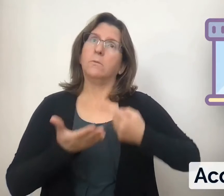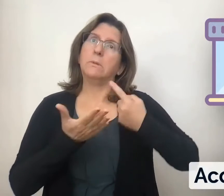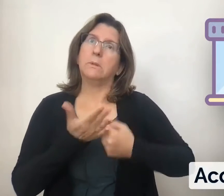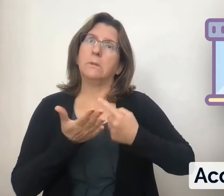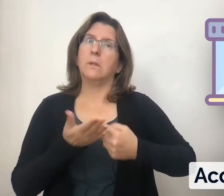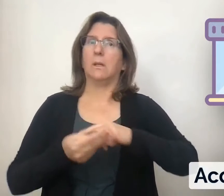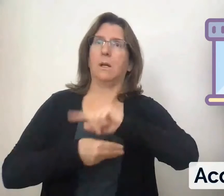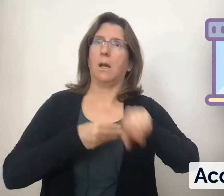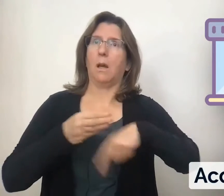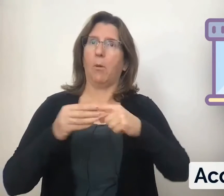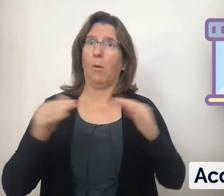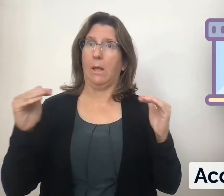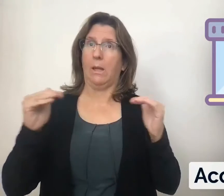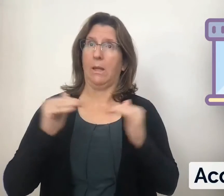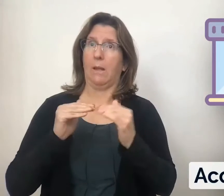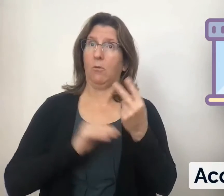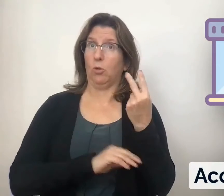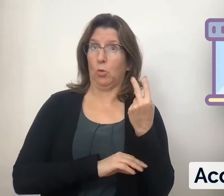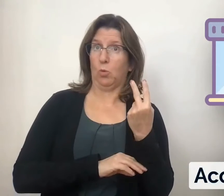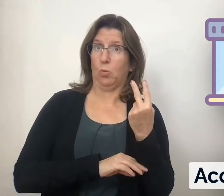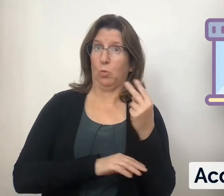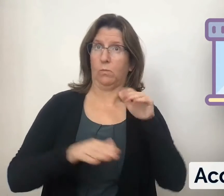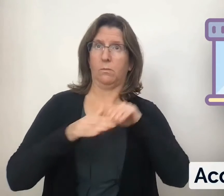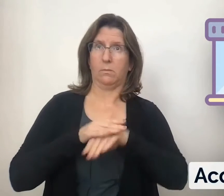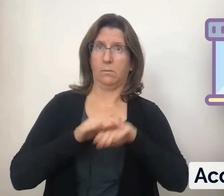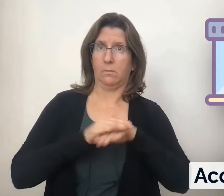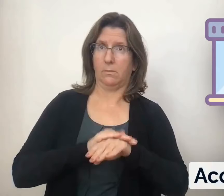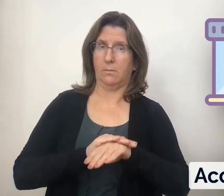In this presentation we’re going to look at level 2 accessibility.